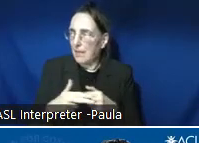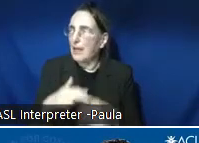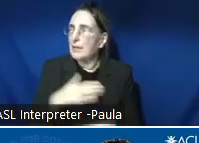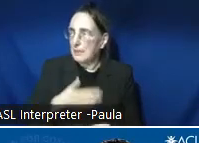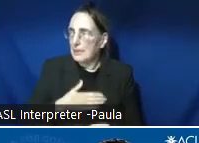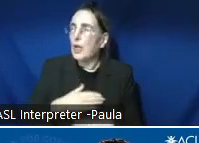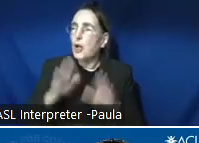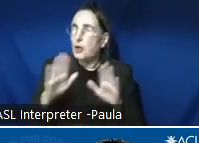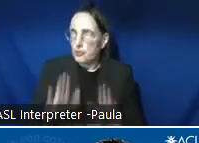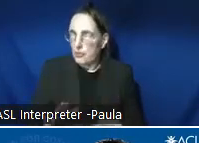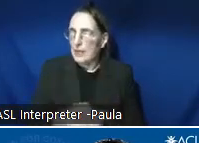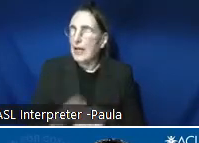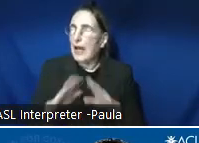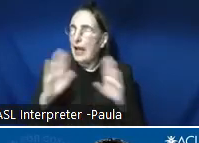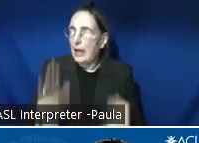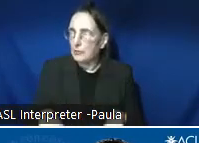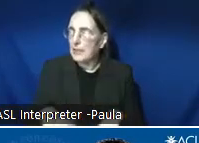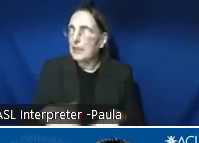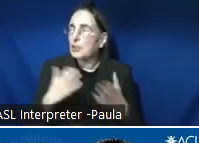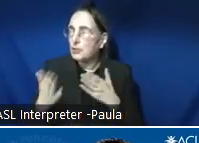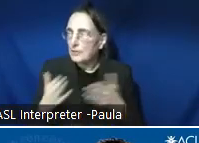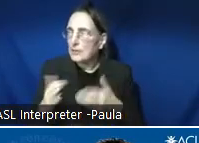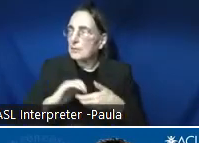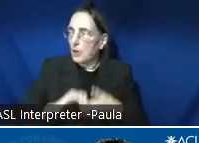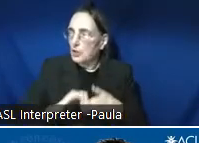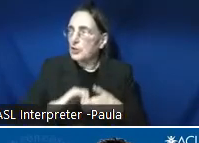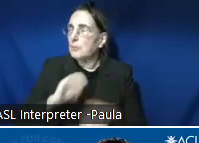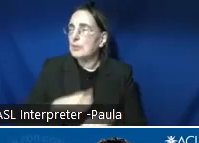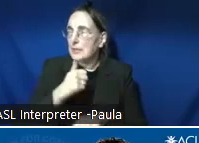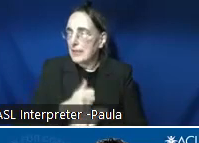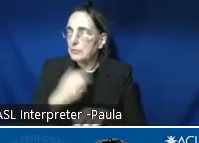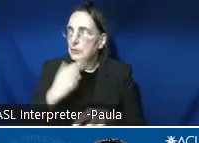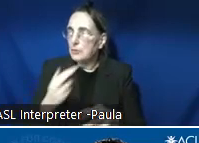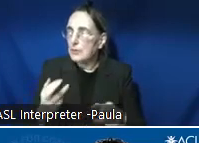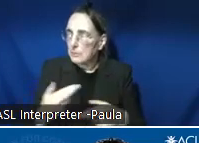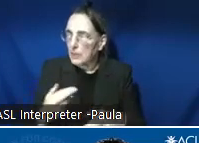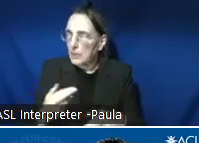The Housing and Services Partnership Accelerator was established in response to express needs from states and will provide